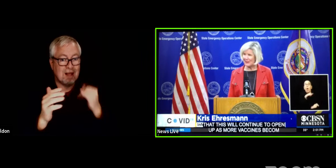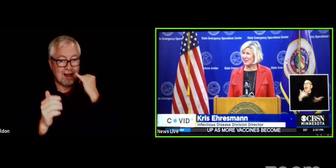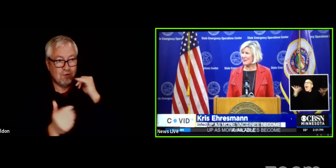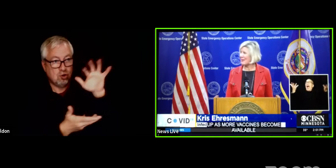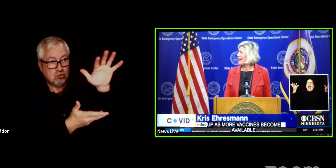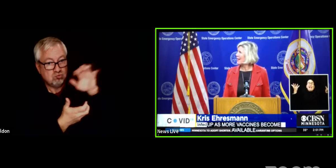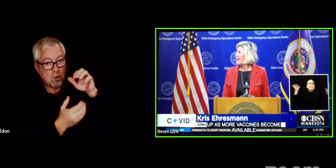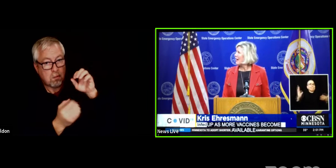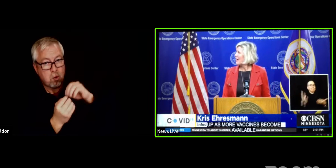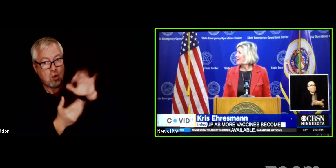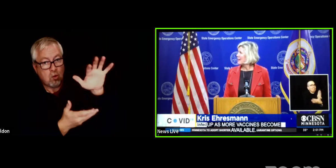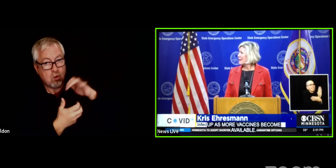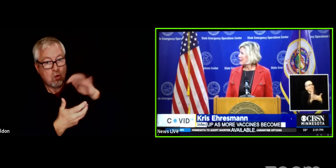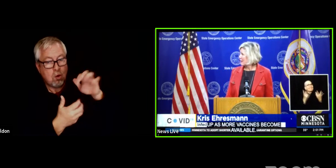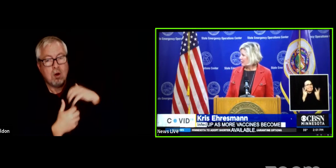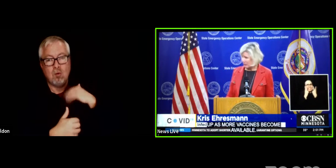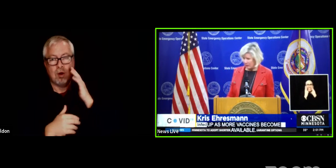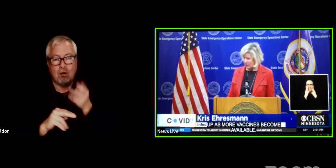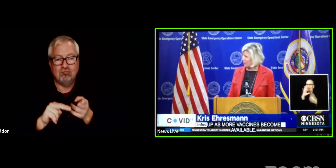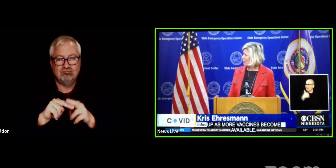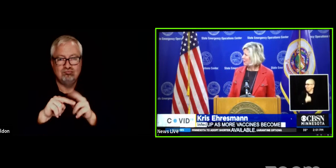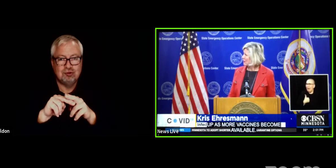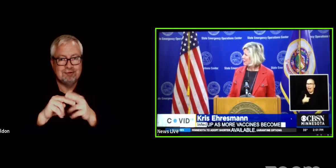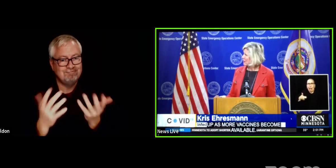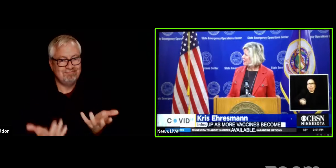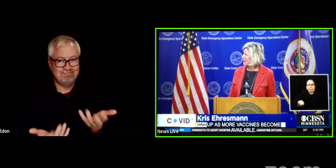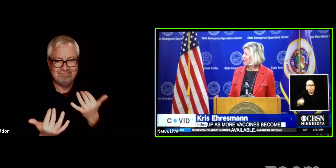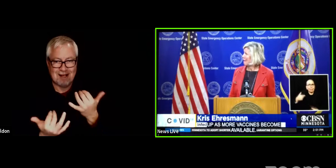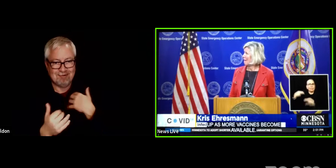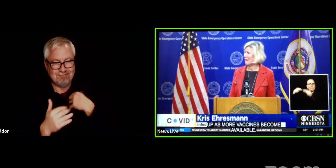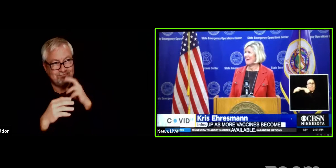APOLOGIES FOR THAT. ≫ JUMP AROUND A LITTLE BIT.